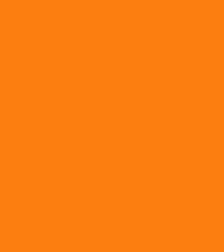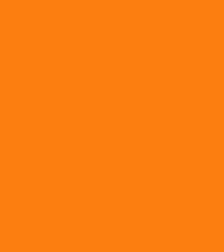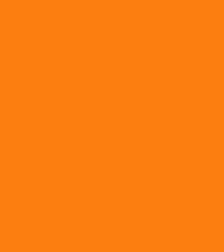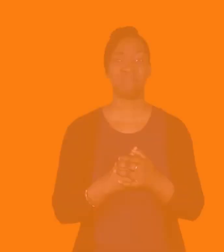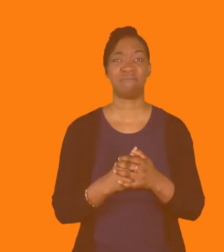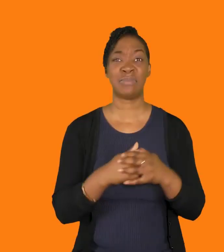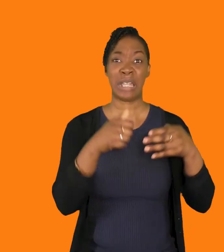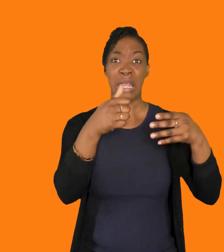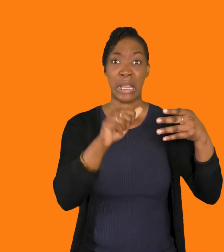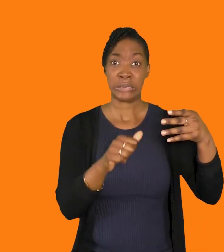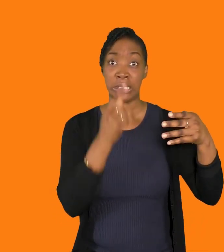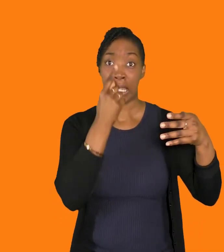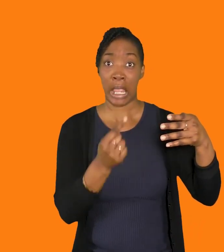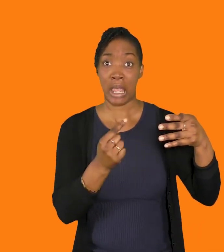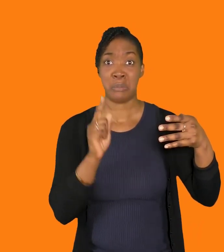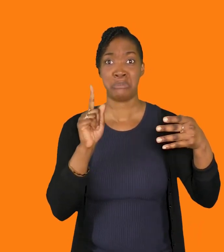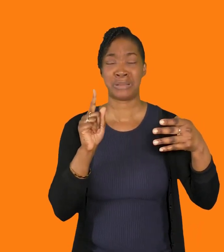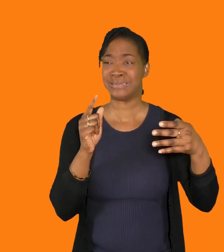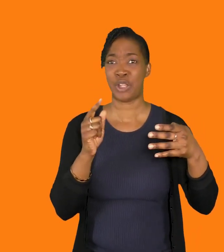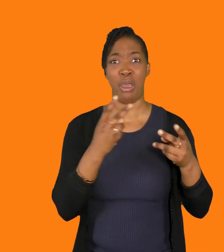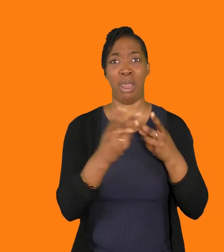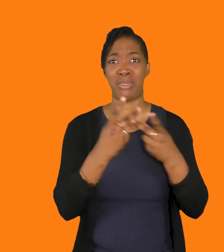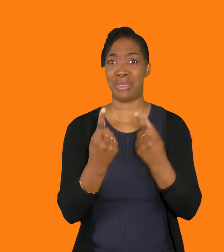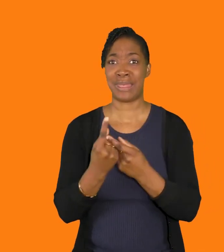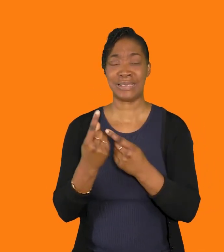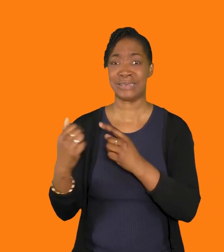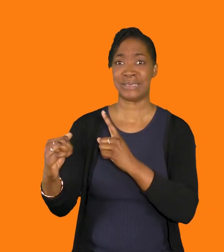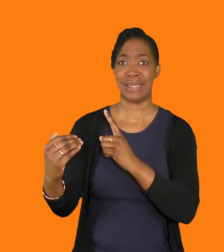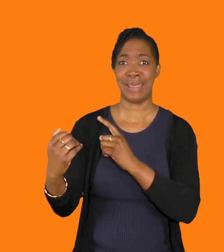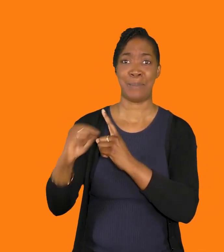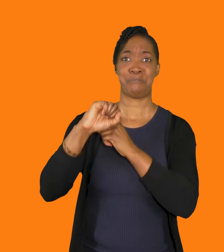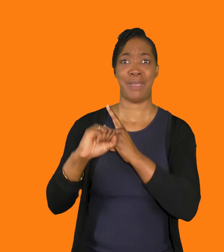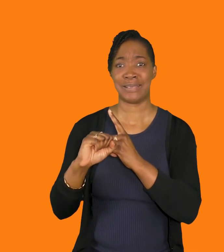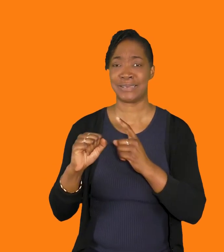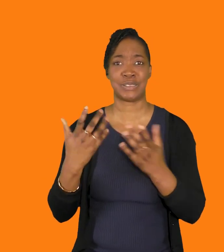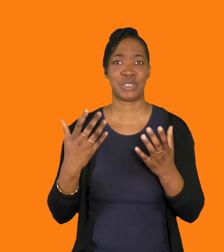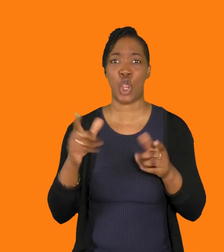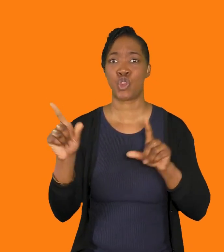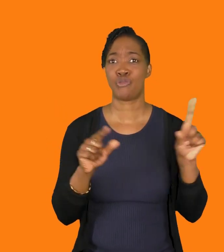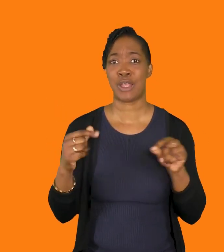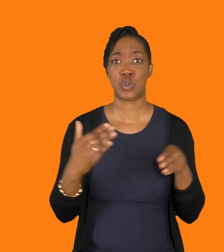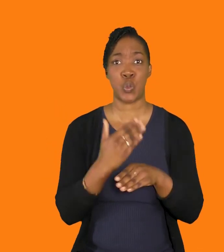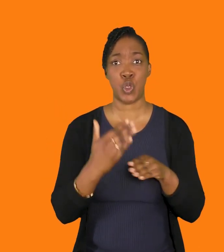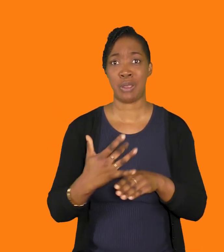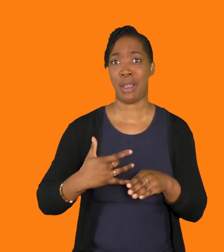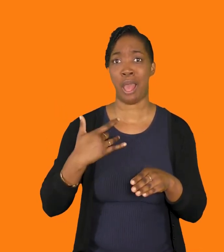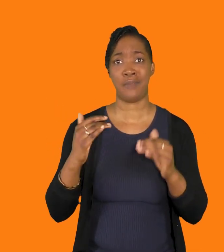Making a list is one thing, but there are many factors outside the role of the curator that make self-care and work-life balance impossible: